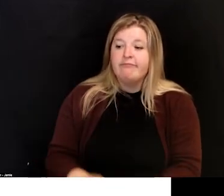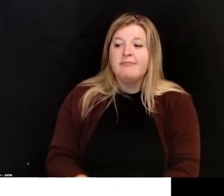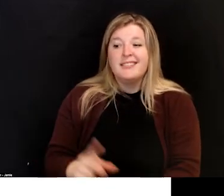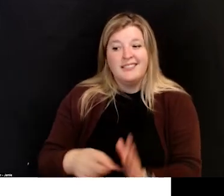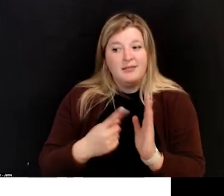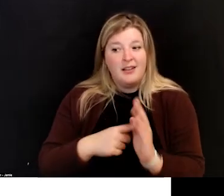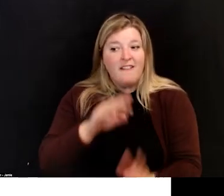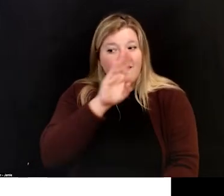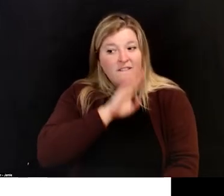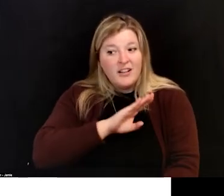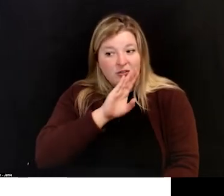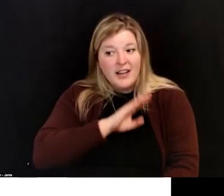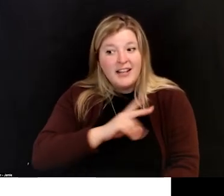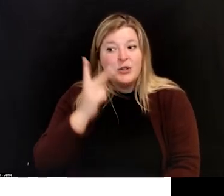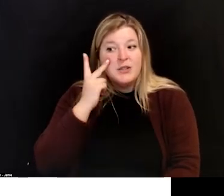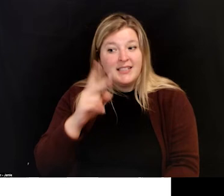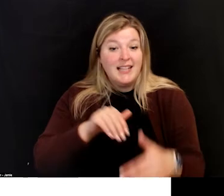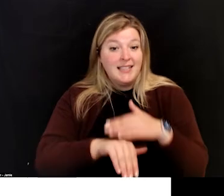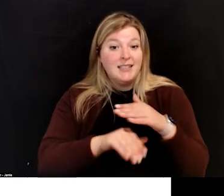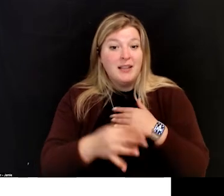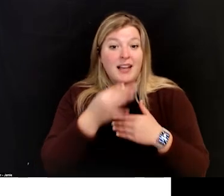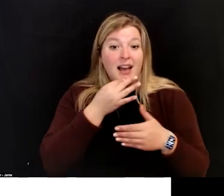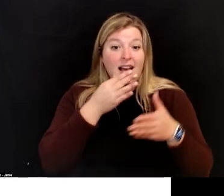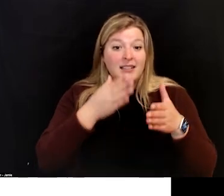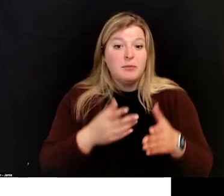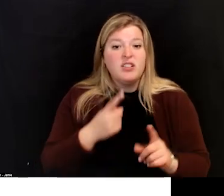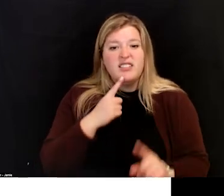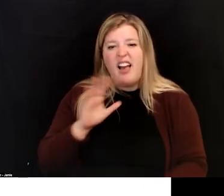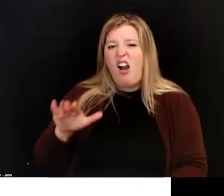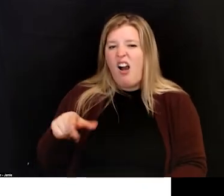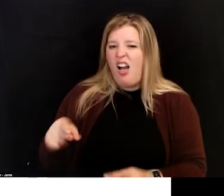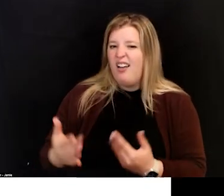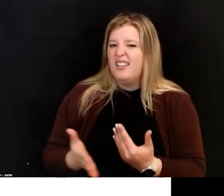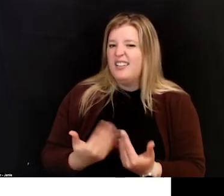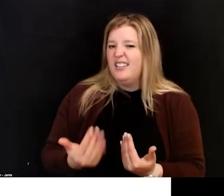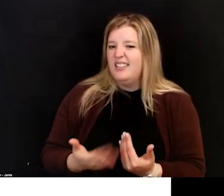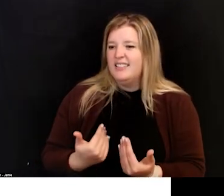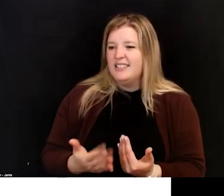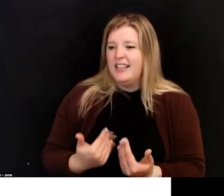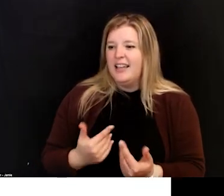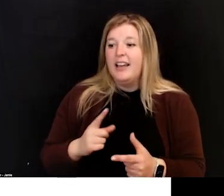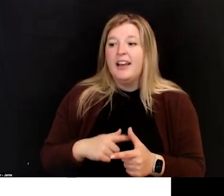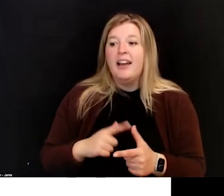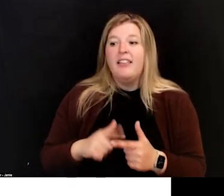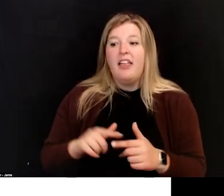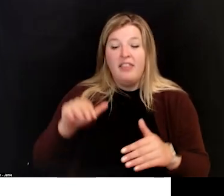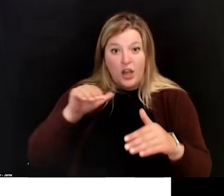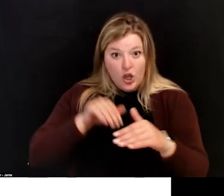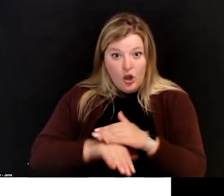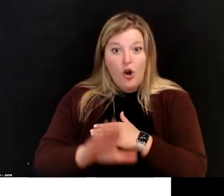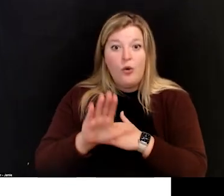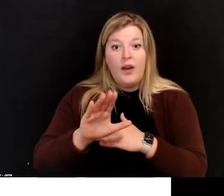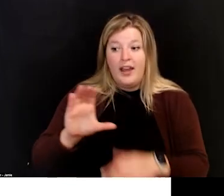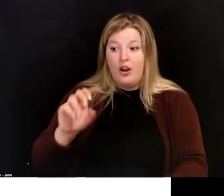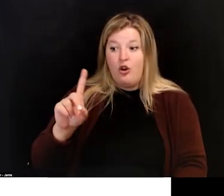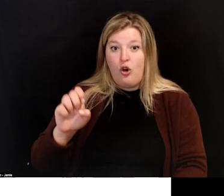a lot of accessibility experts talk about how things are easy and then they go in and go right into the code. And my point is, a lot of developers